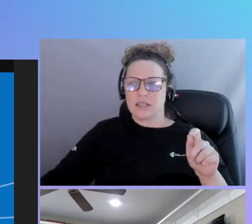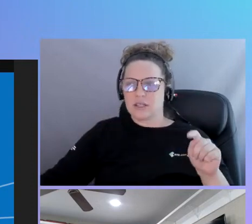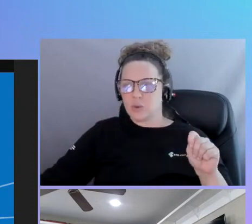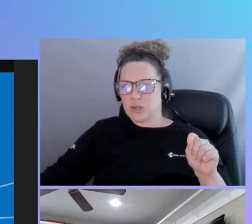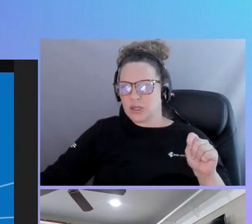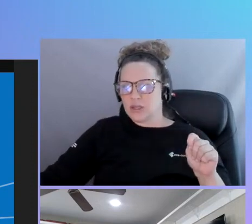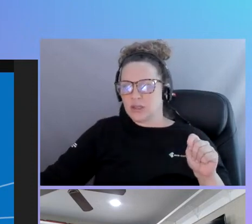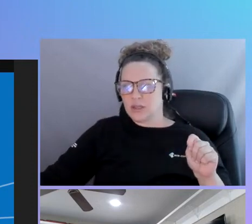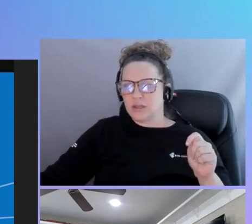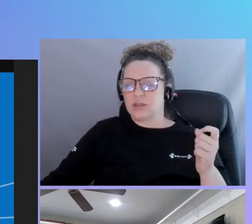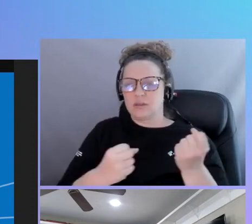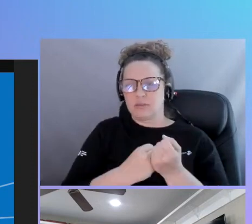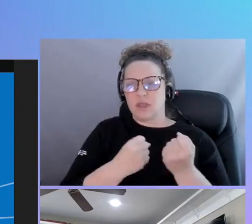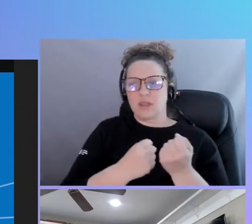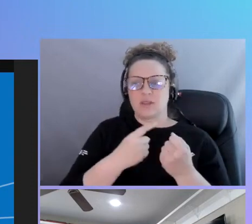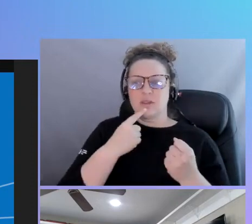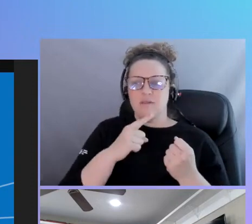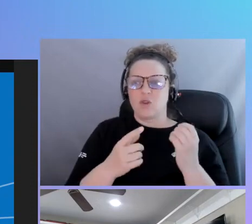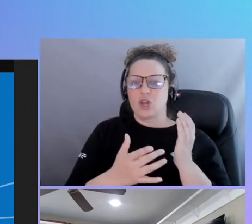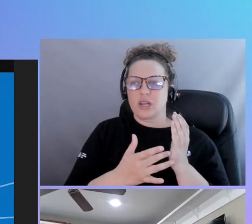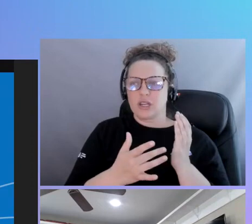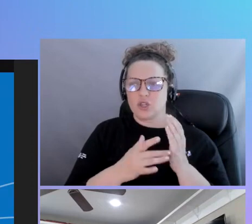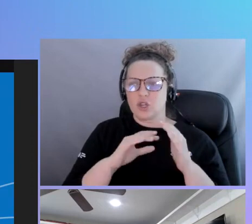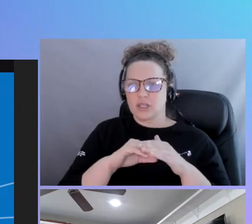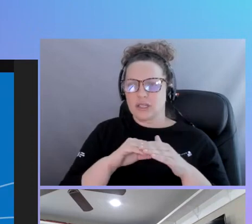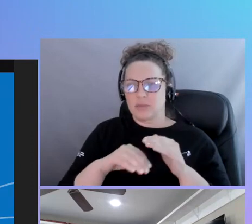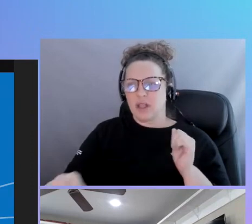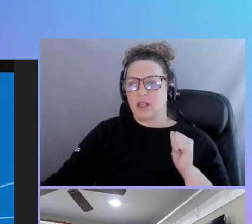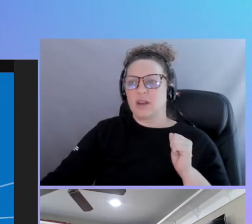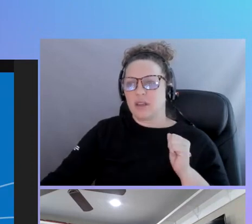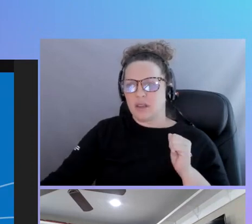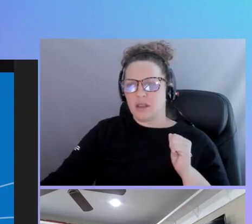accessibility, uh, different strategies to help you with